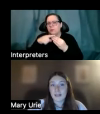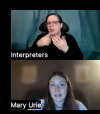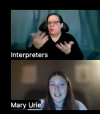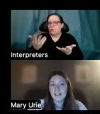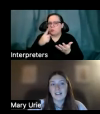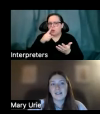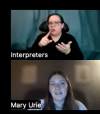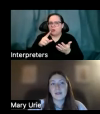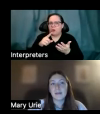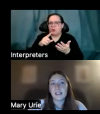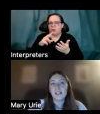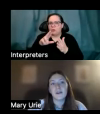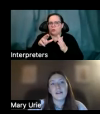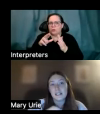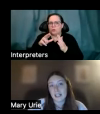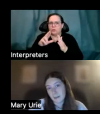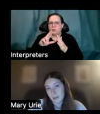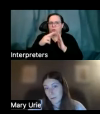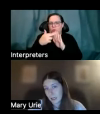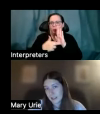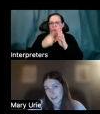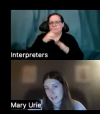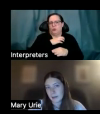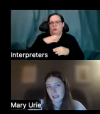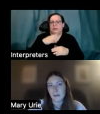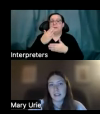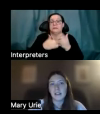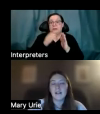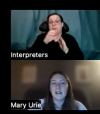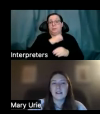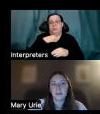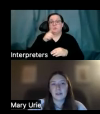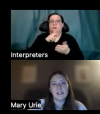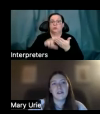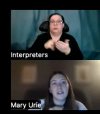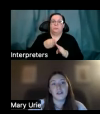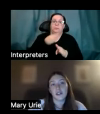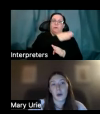committee, some committees, you have to sign up beforehand to give public comment, some committees, you can just show